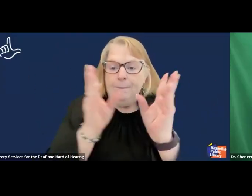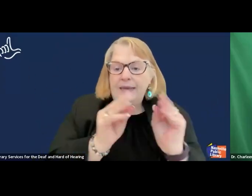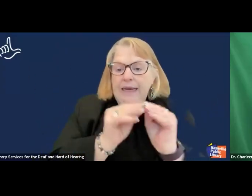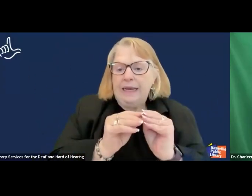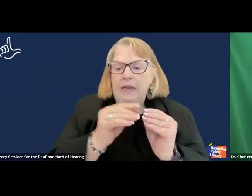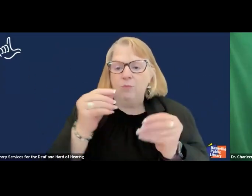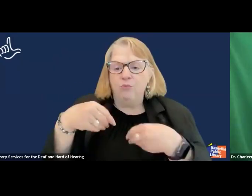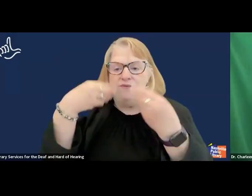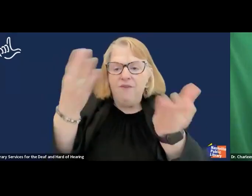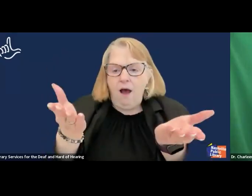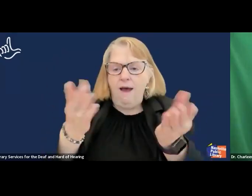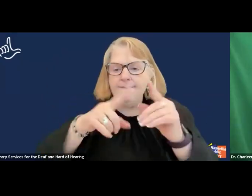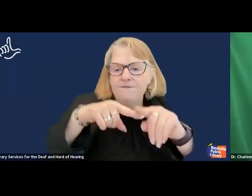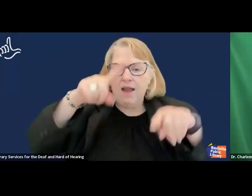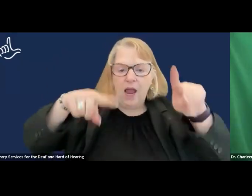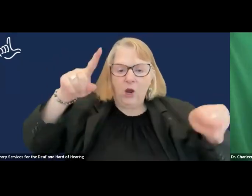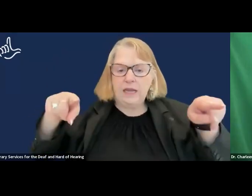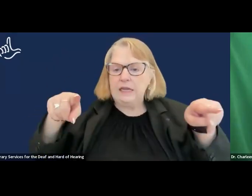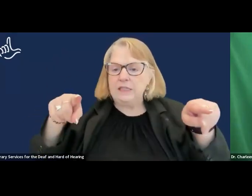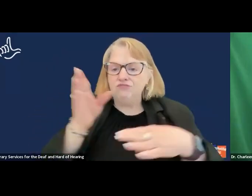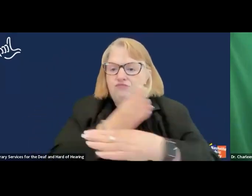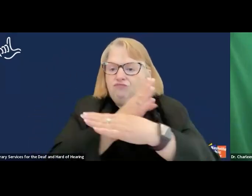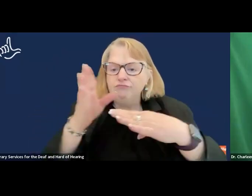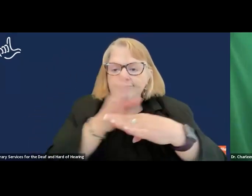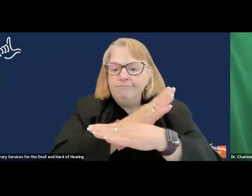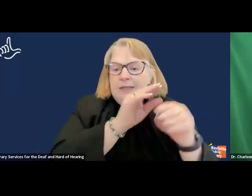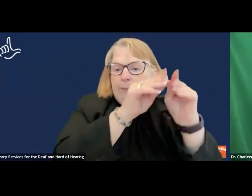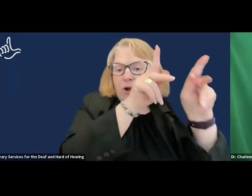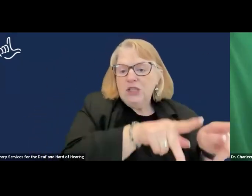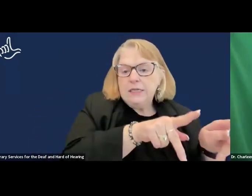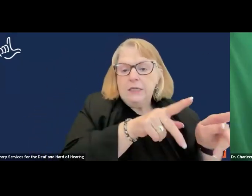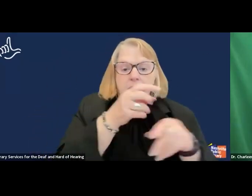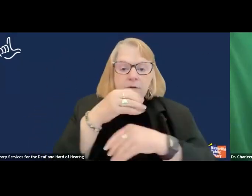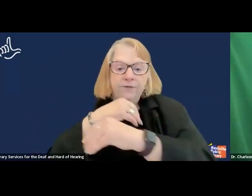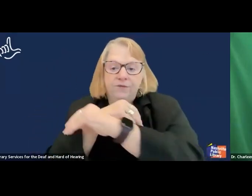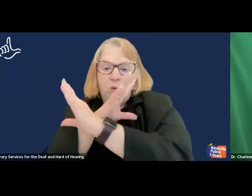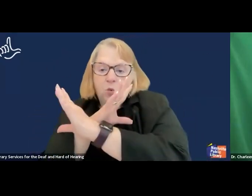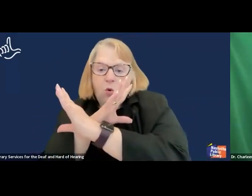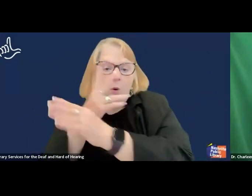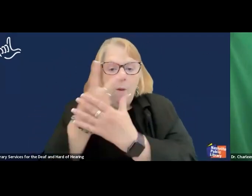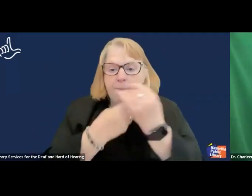and that is available at no-- no charge to families. Meetings are provided in a variety of mediums,